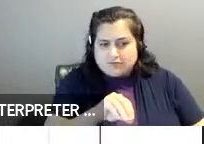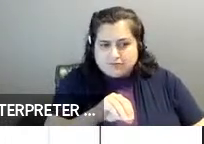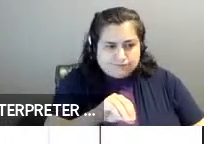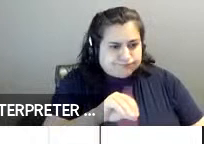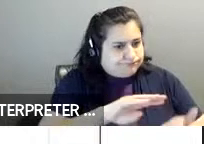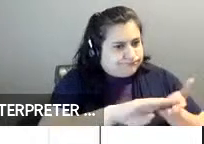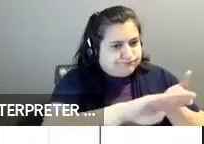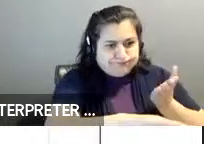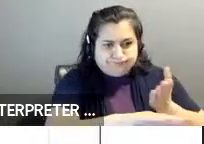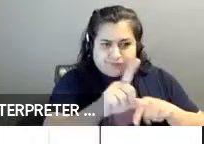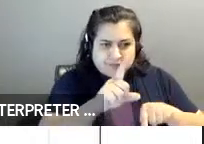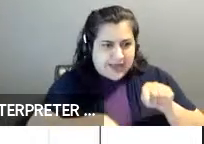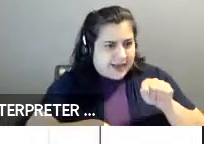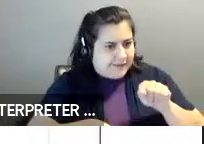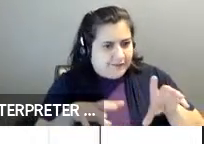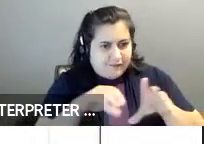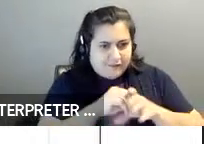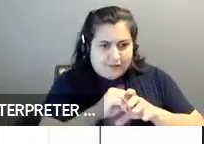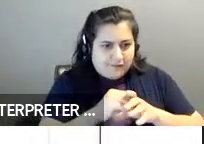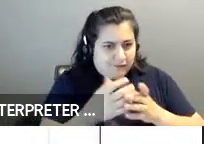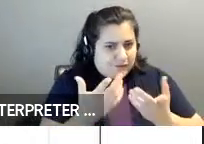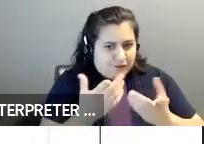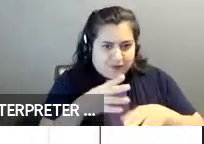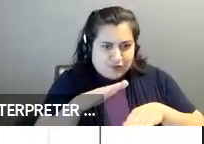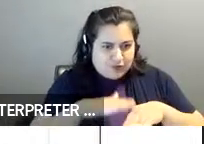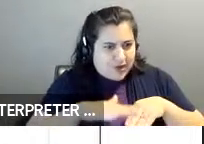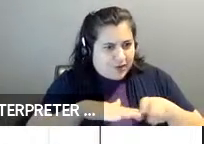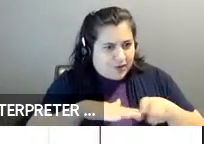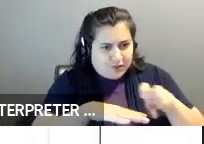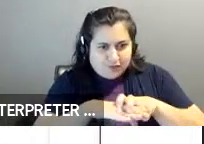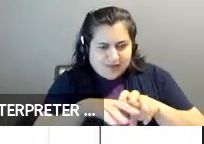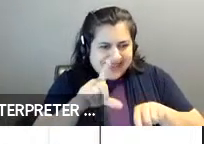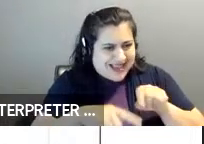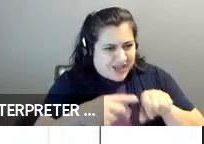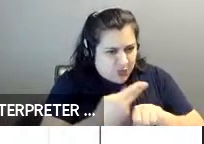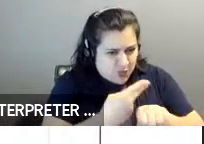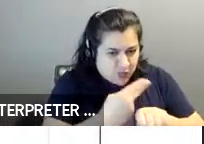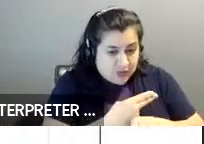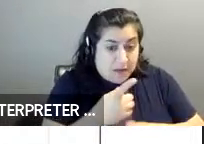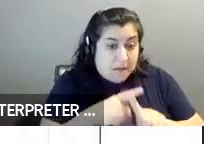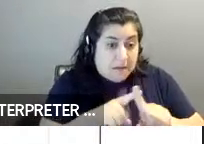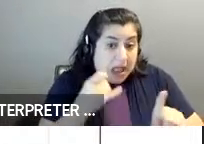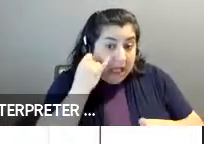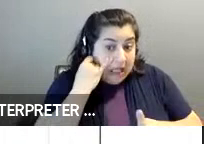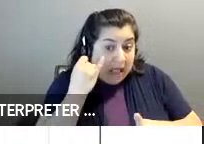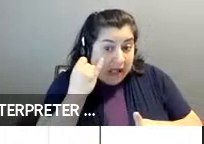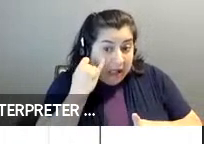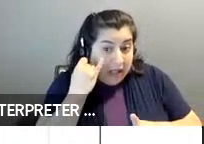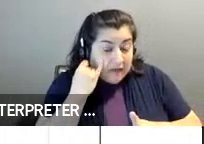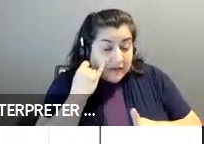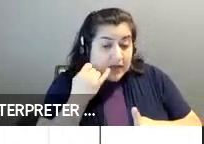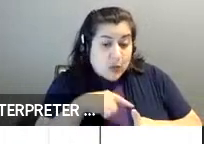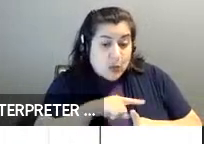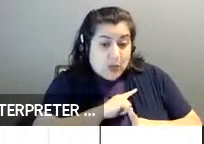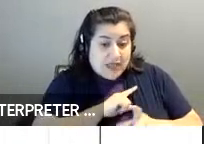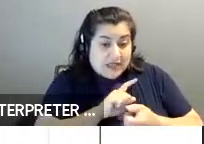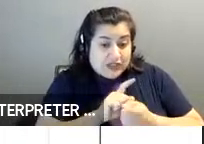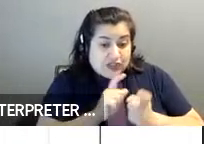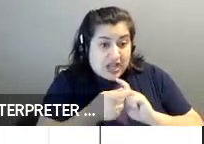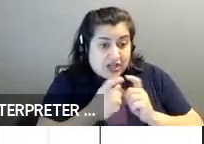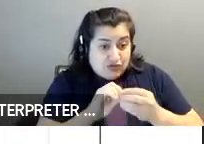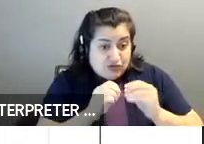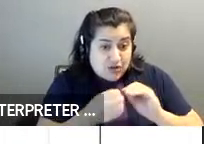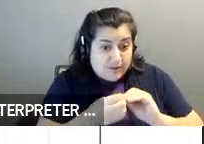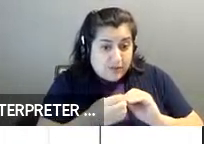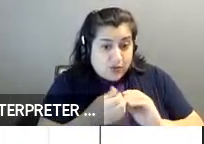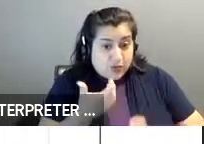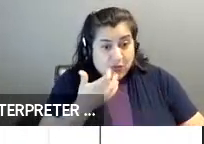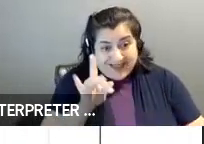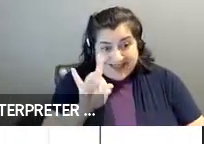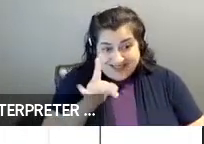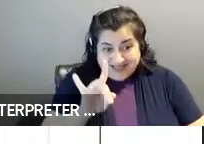If we increase the power wheelchair usage by 10%, so we go from 8.8 to 18.8%, the proportion